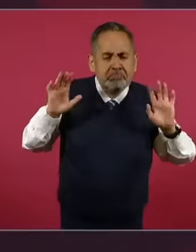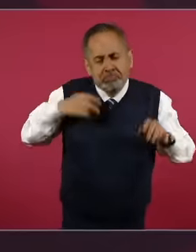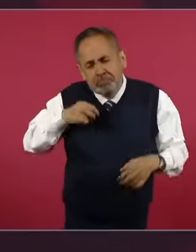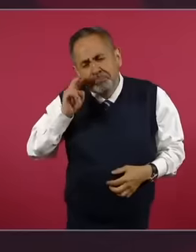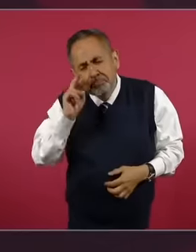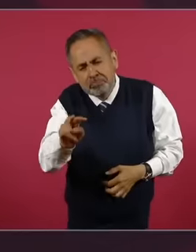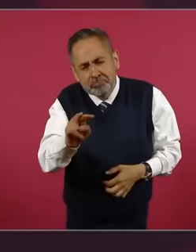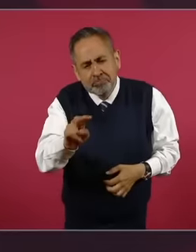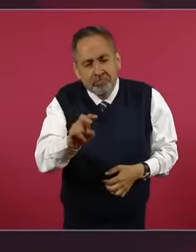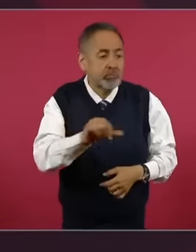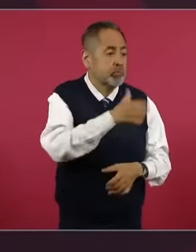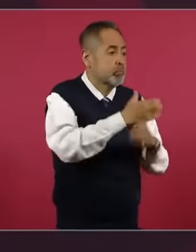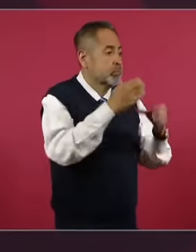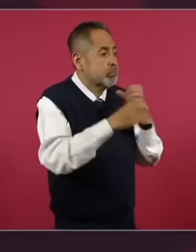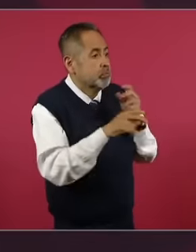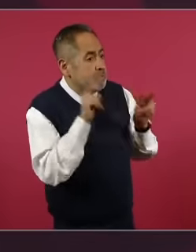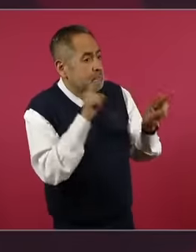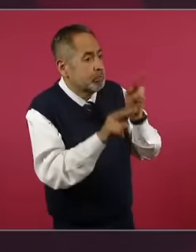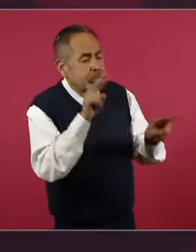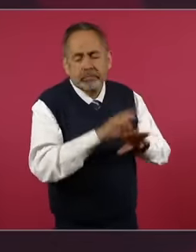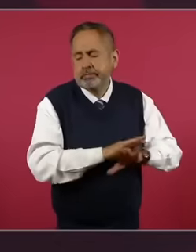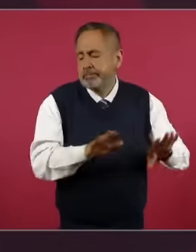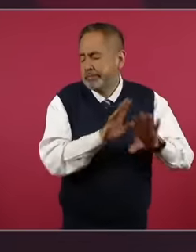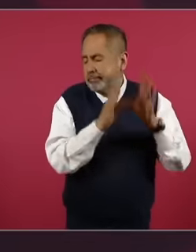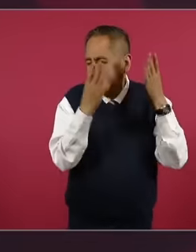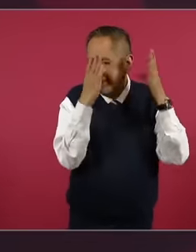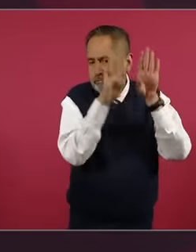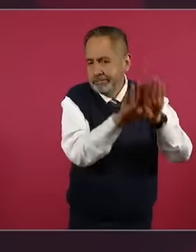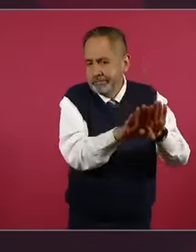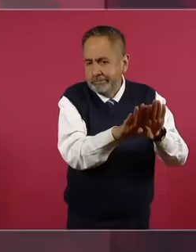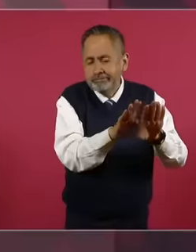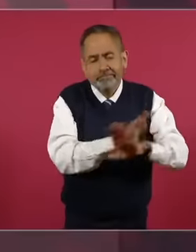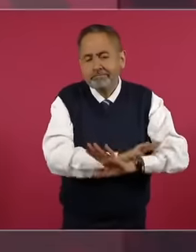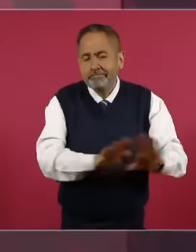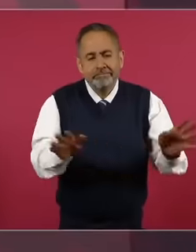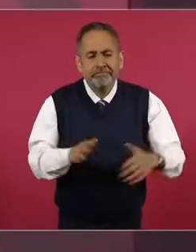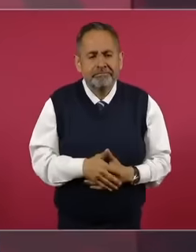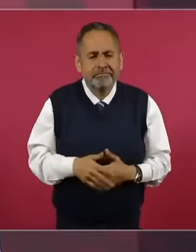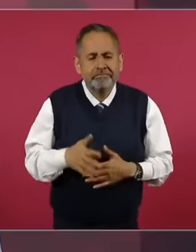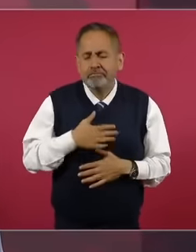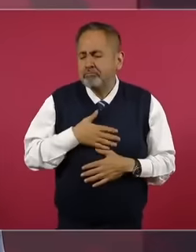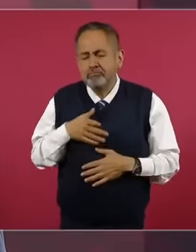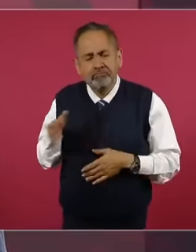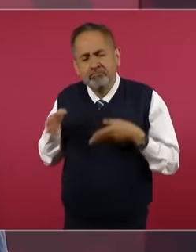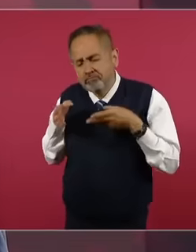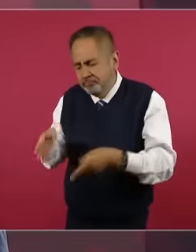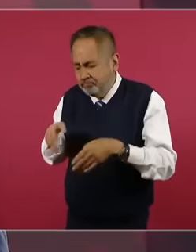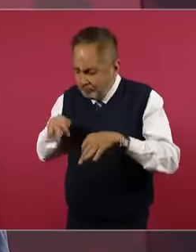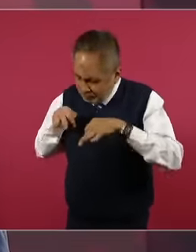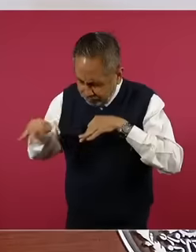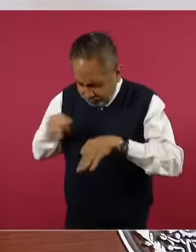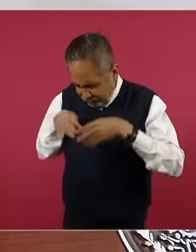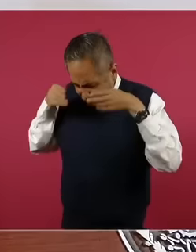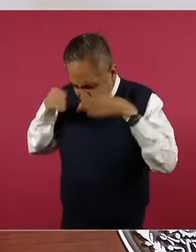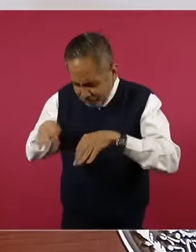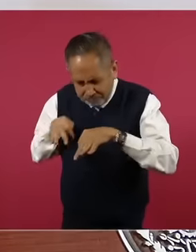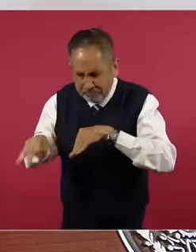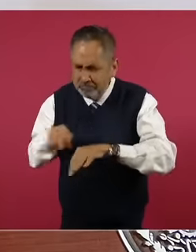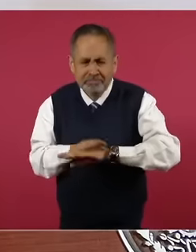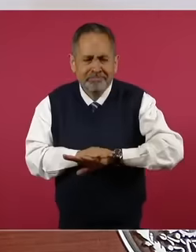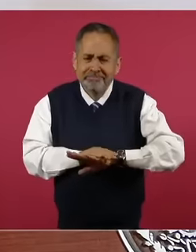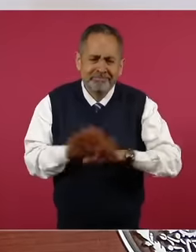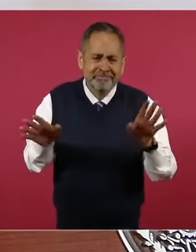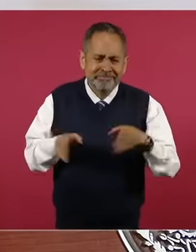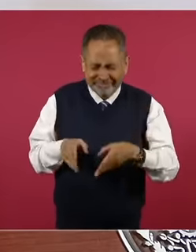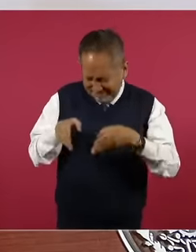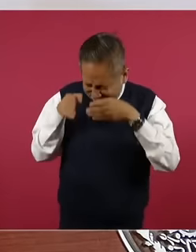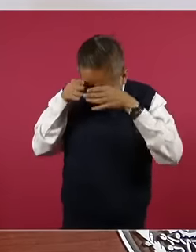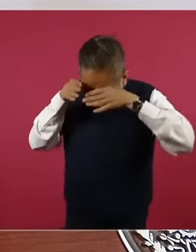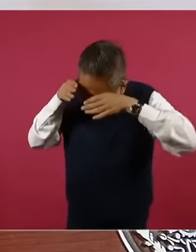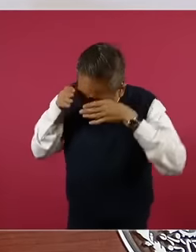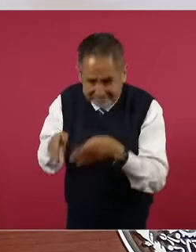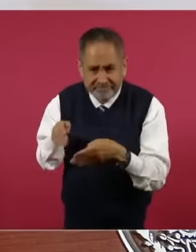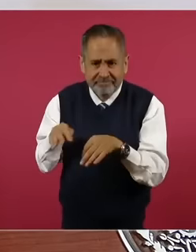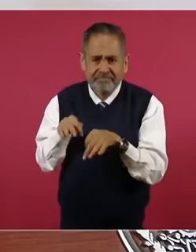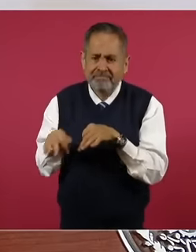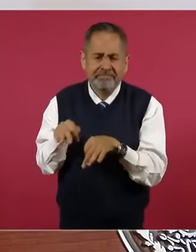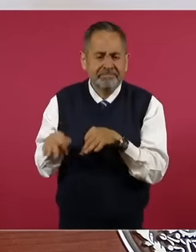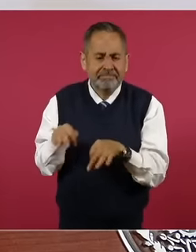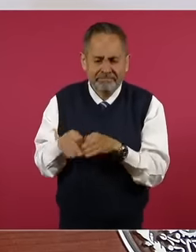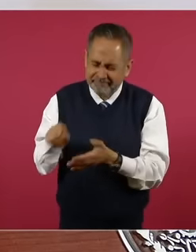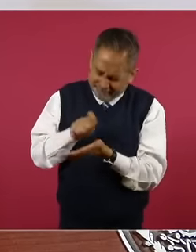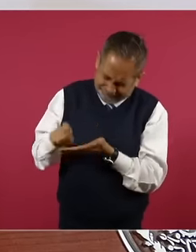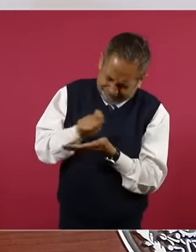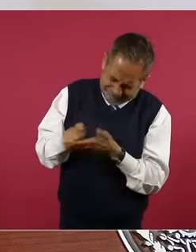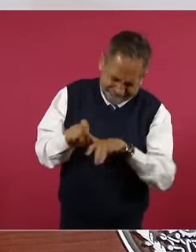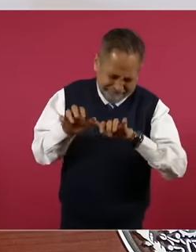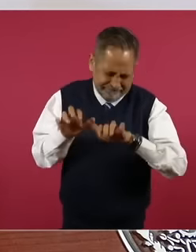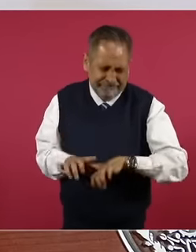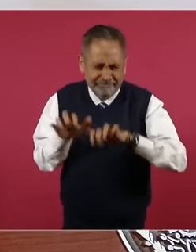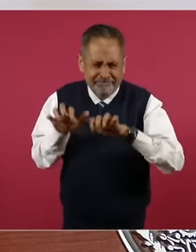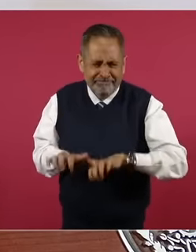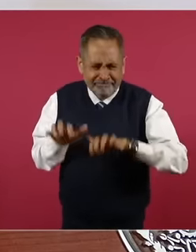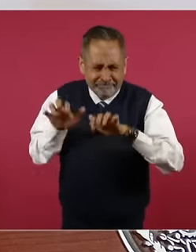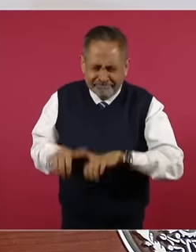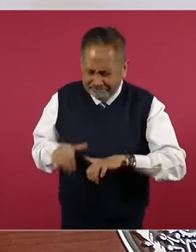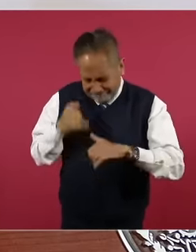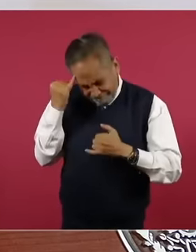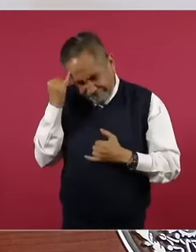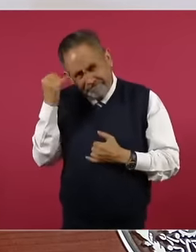here and I'm going to to be working, I'm also going to dedicate myself completely to writing, which